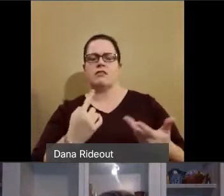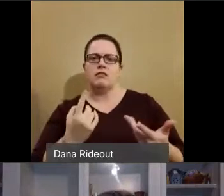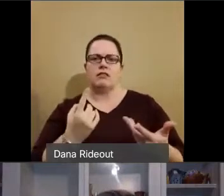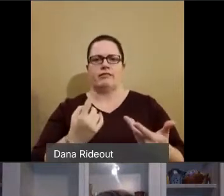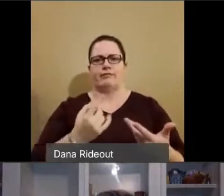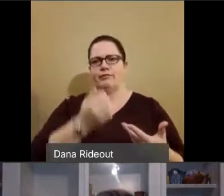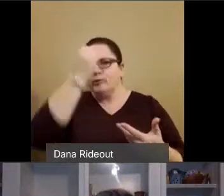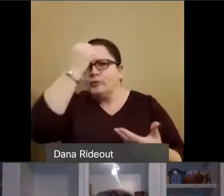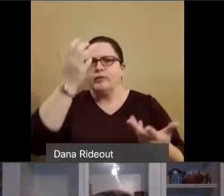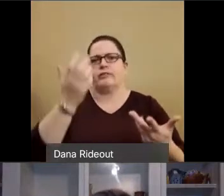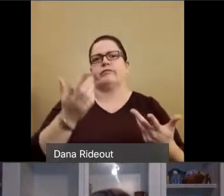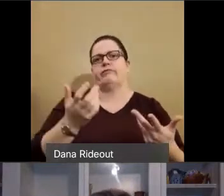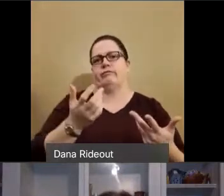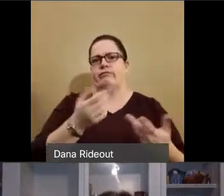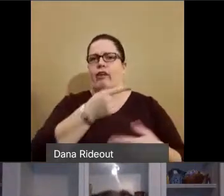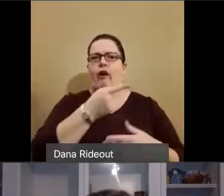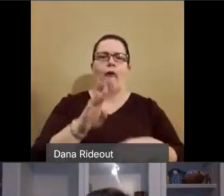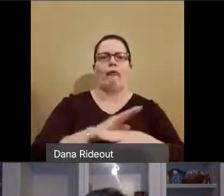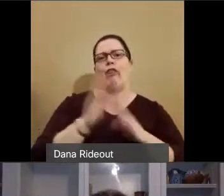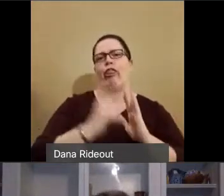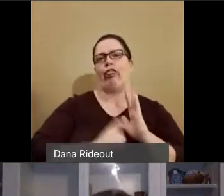you know, there's too busy mining or working in oil and gas,